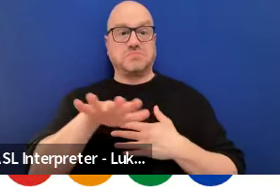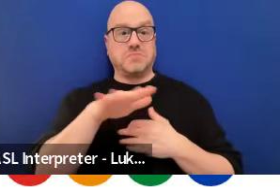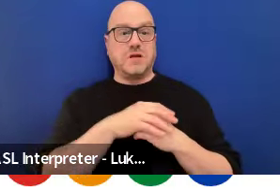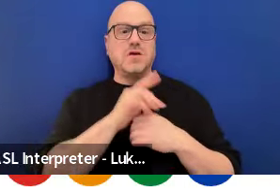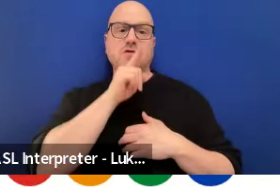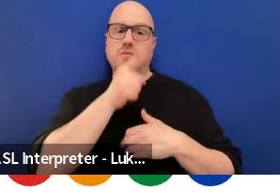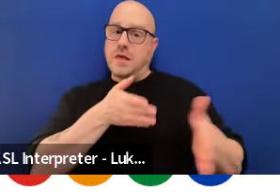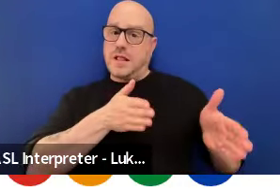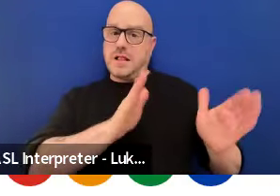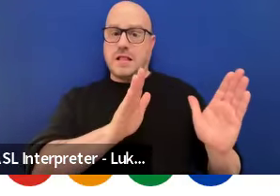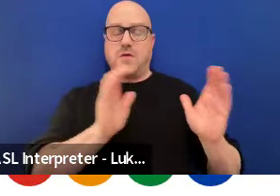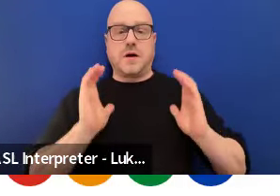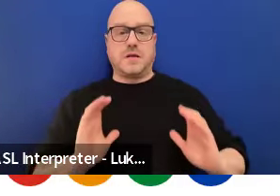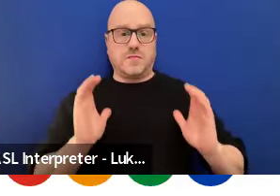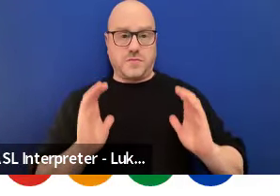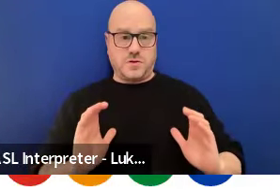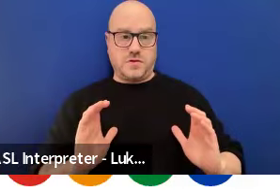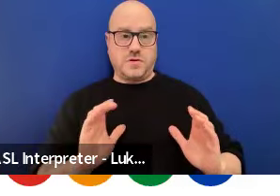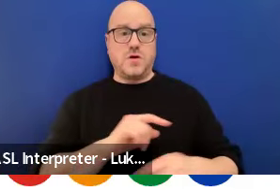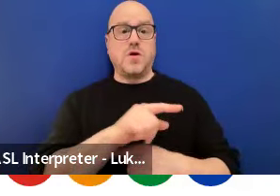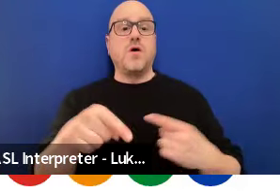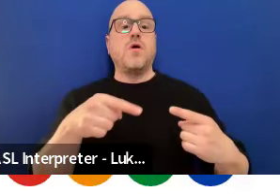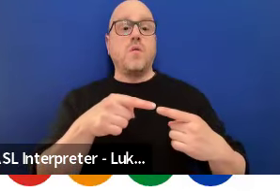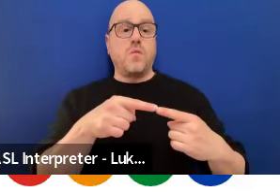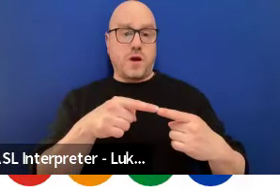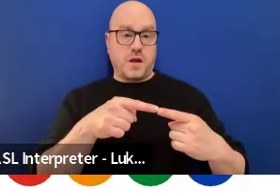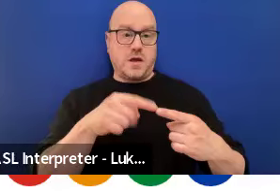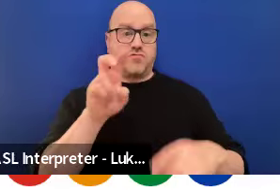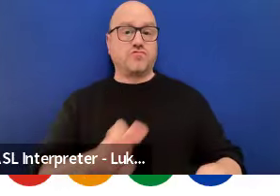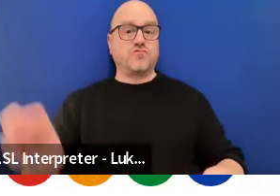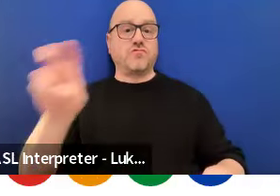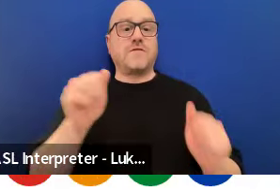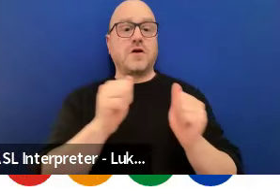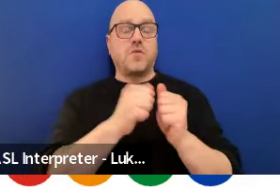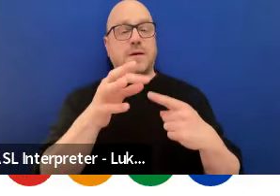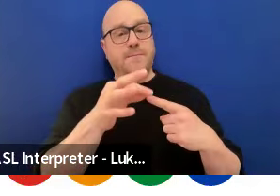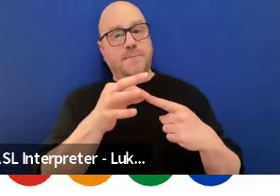DEVELOPING WHAT IS VERY MUCH A FIRST-OF-ITS KIND TECHNOLOGY THAT